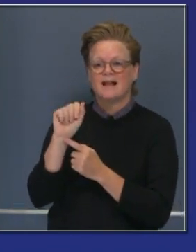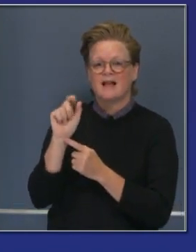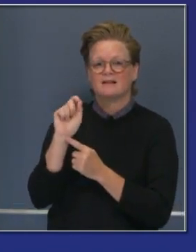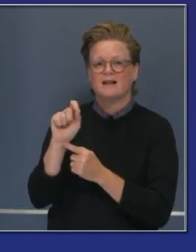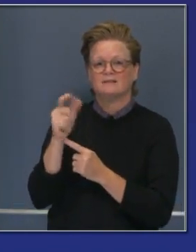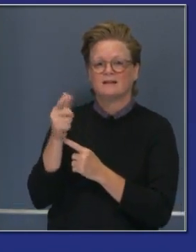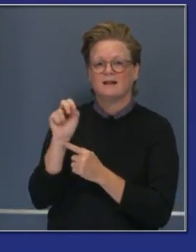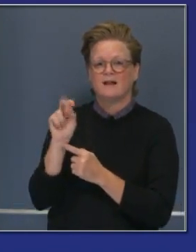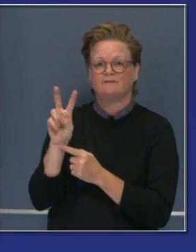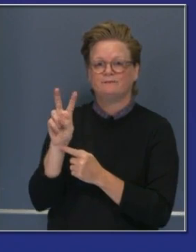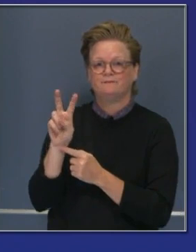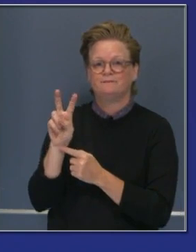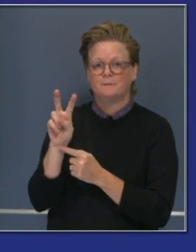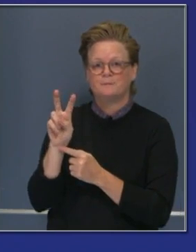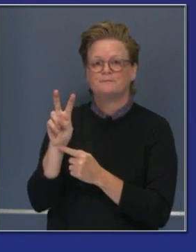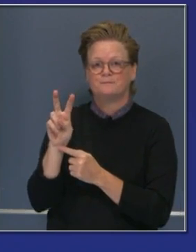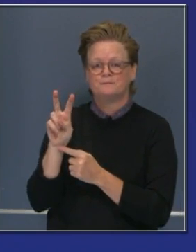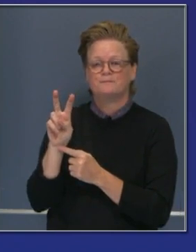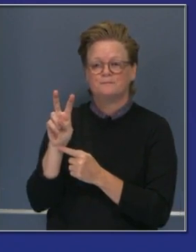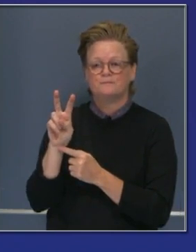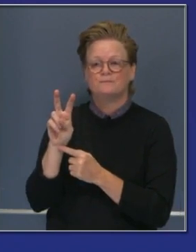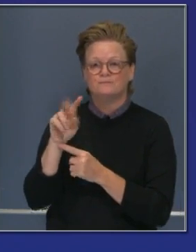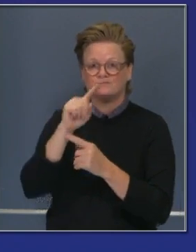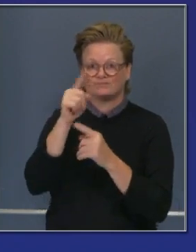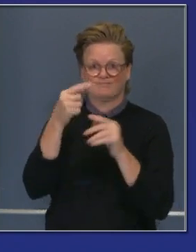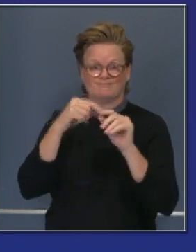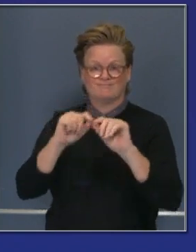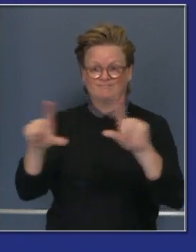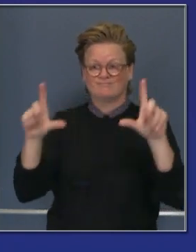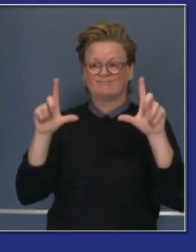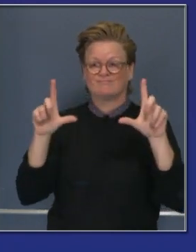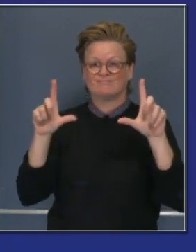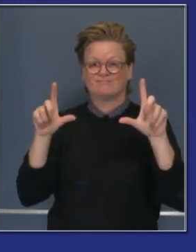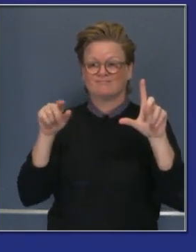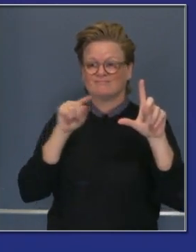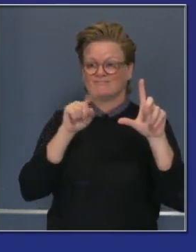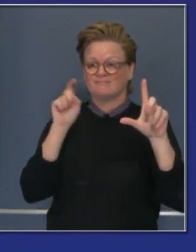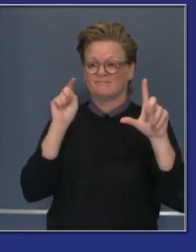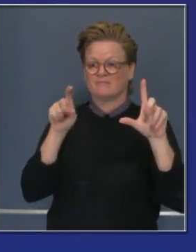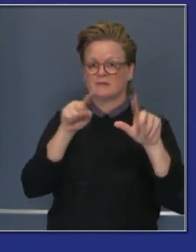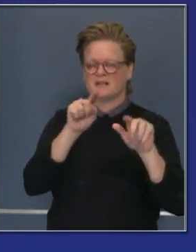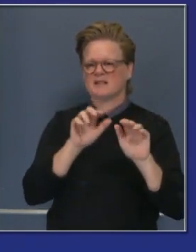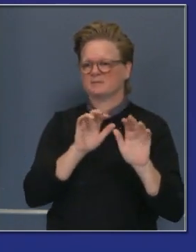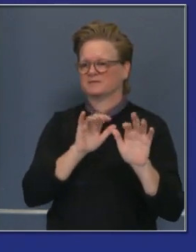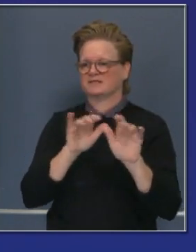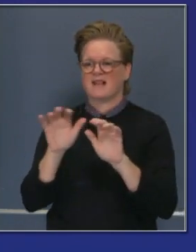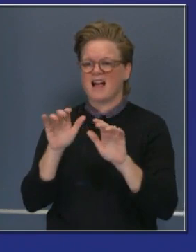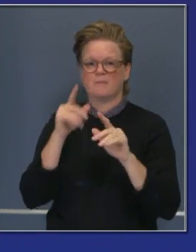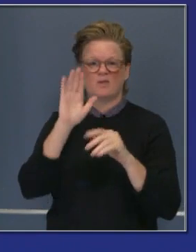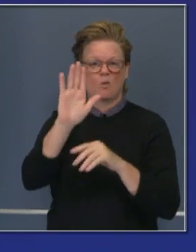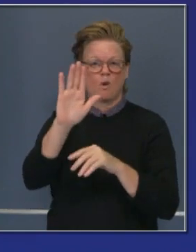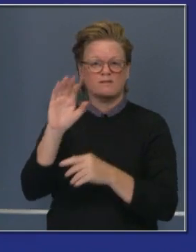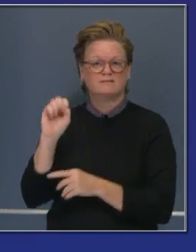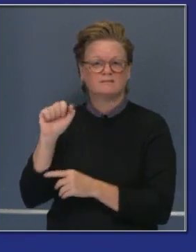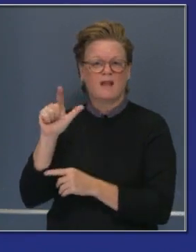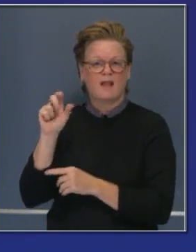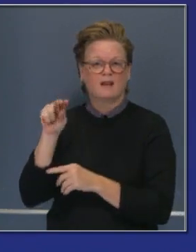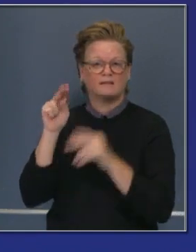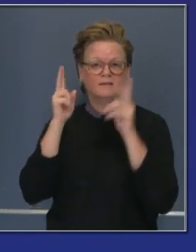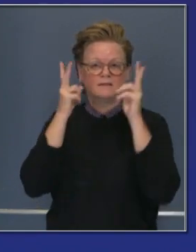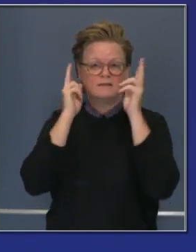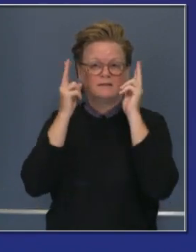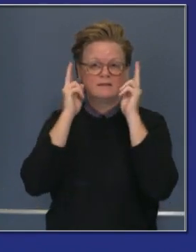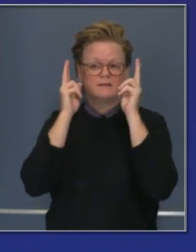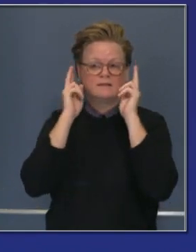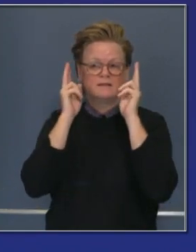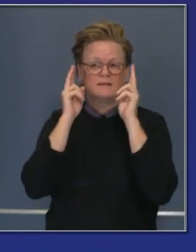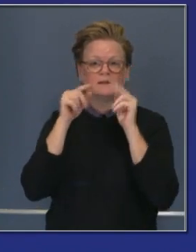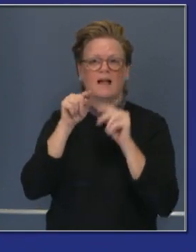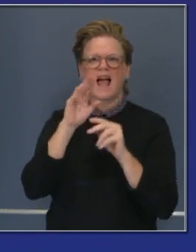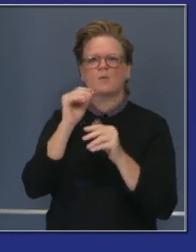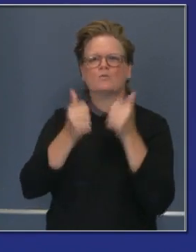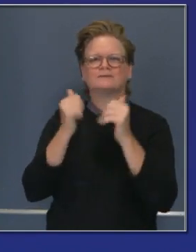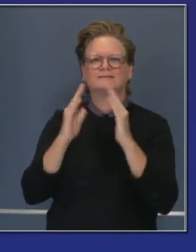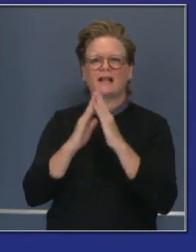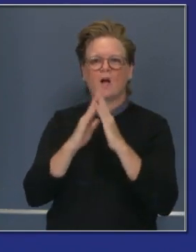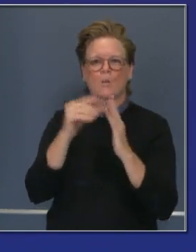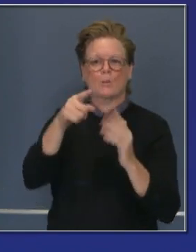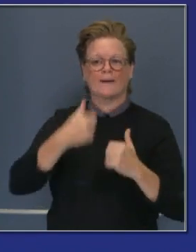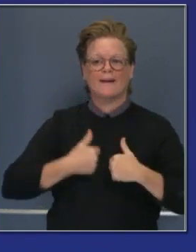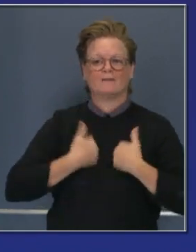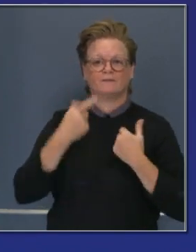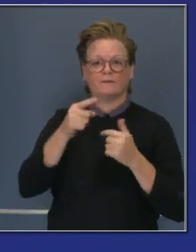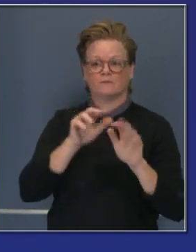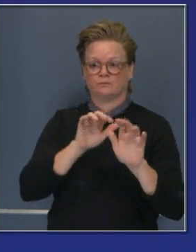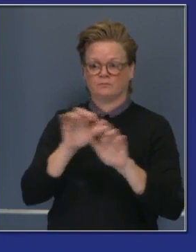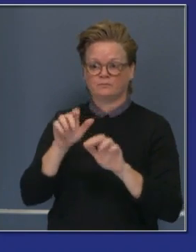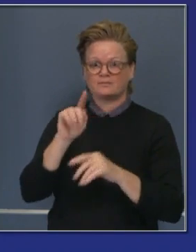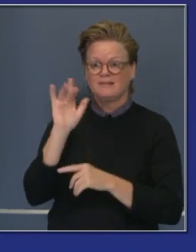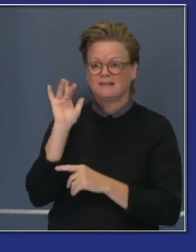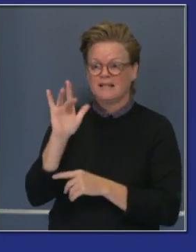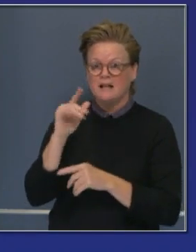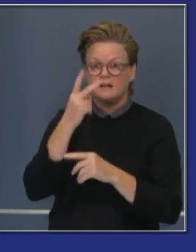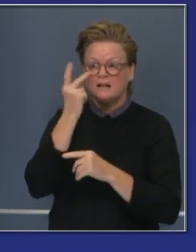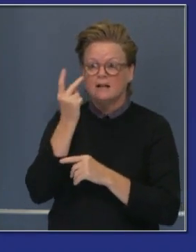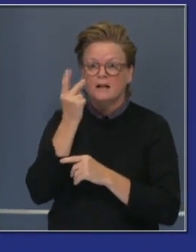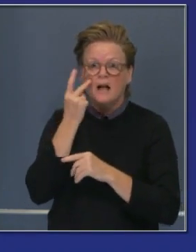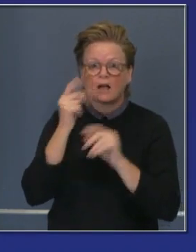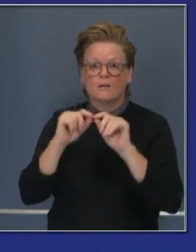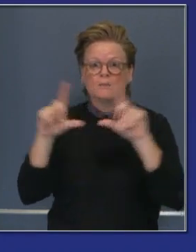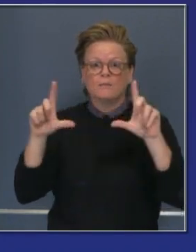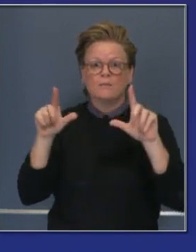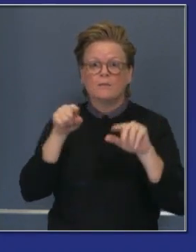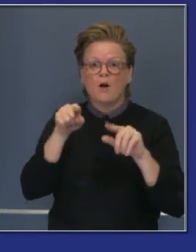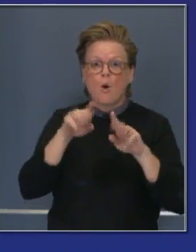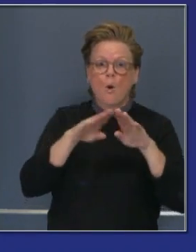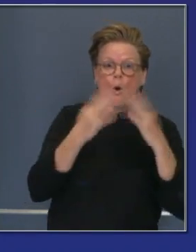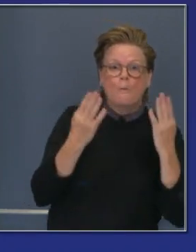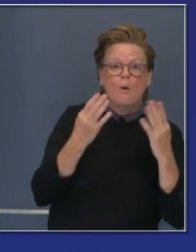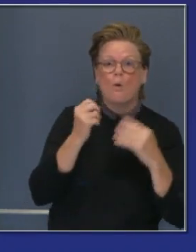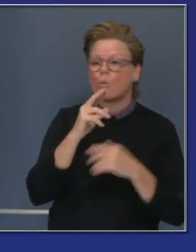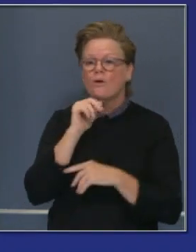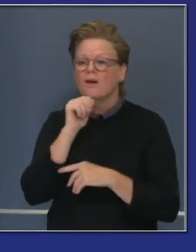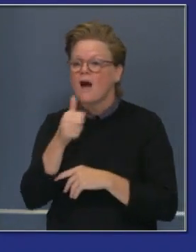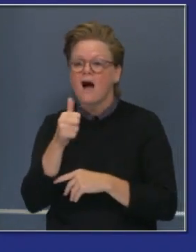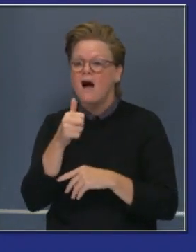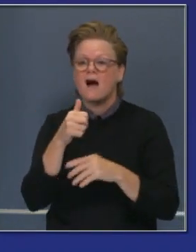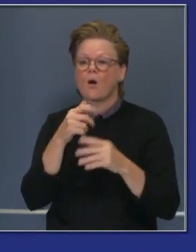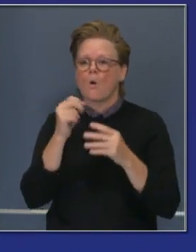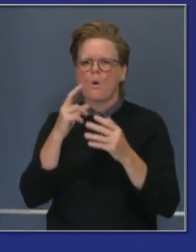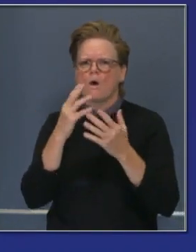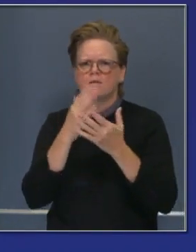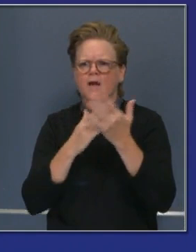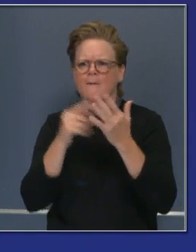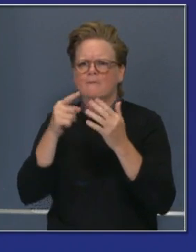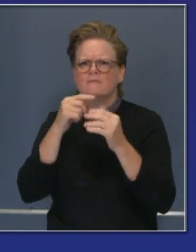AS YOU CAN SEE, YOU CAN GO TO THIS PAGE AND TYPE IN THE COUNTY OF FRESNO, CHOOSE HAIR SALONS AND BARBERSHOPS, THAT IT WILL SHOW YOU WHAT COLOR FRESNO IS INTO THAT SECTOR, WHETHER IT IS